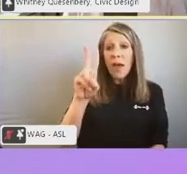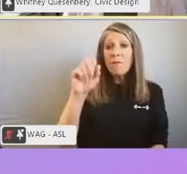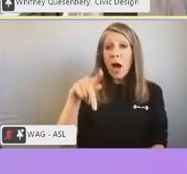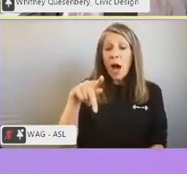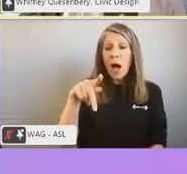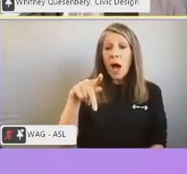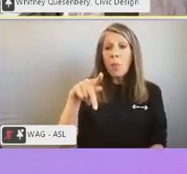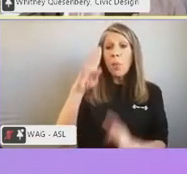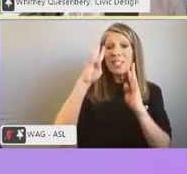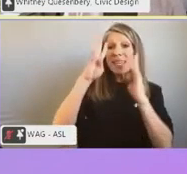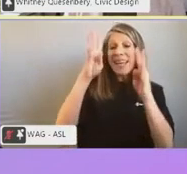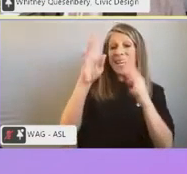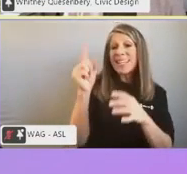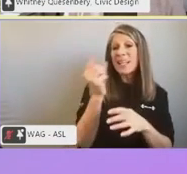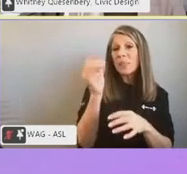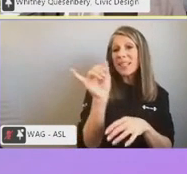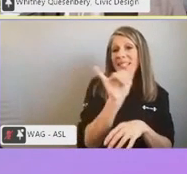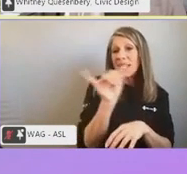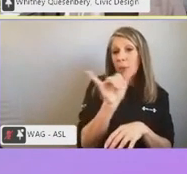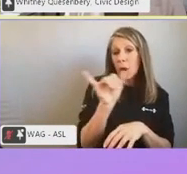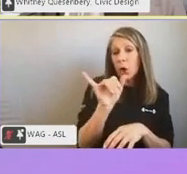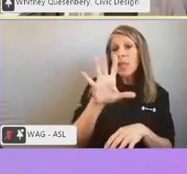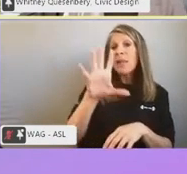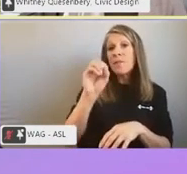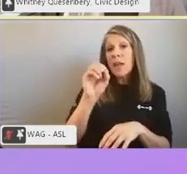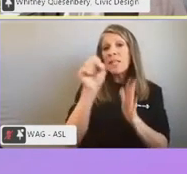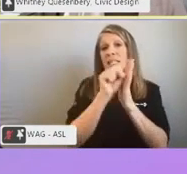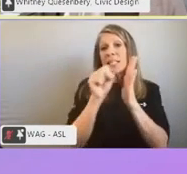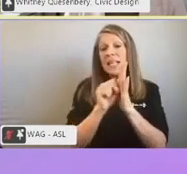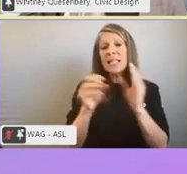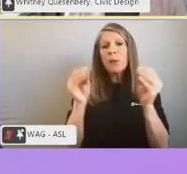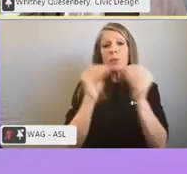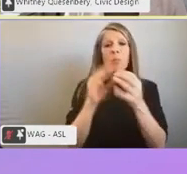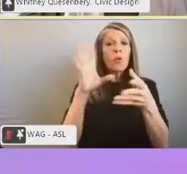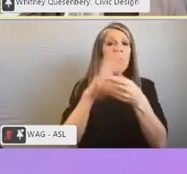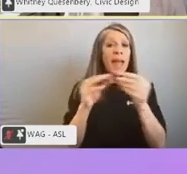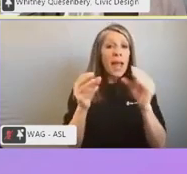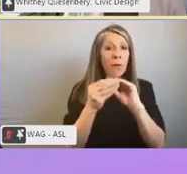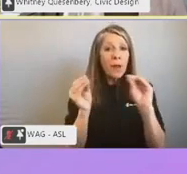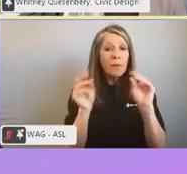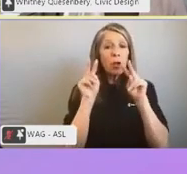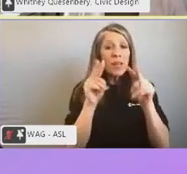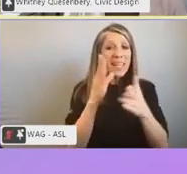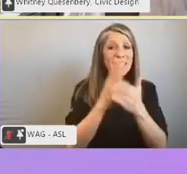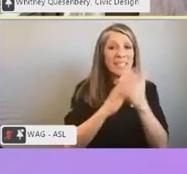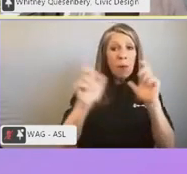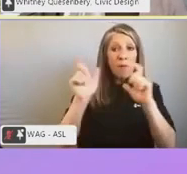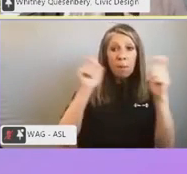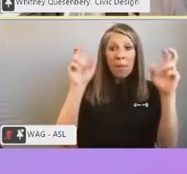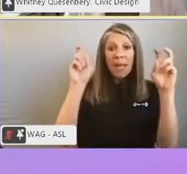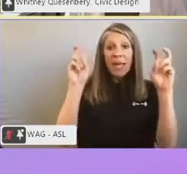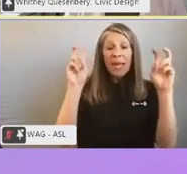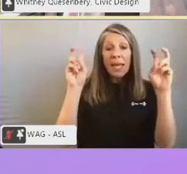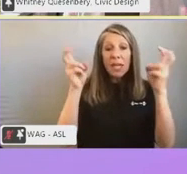ask, and all the resources for assistance. Simultaneously, rev up was creating something, if similar